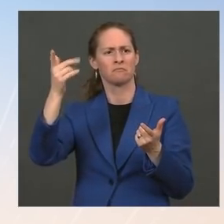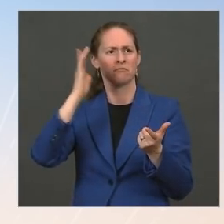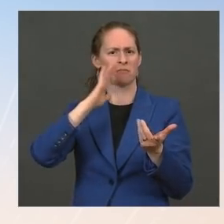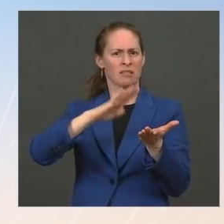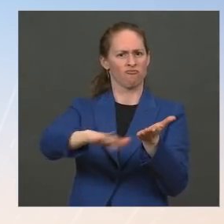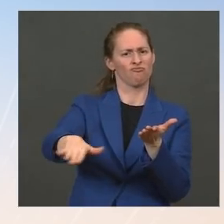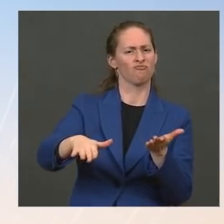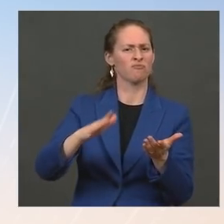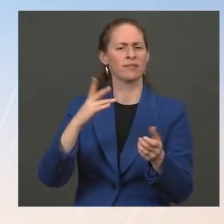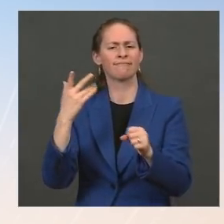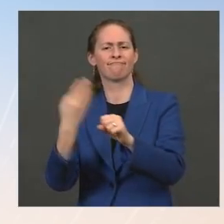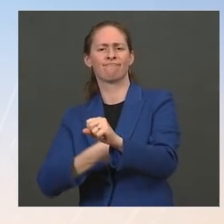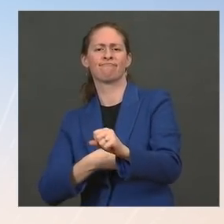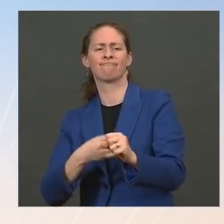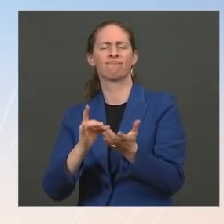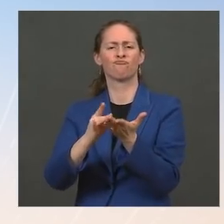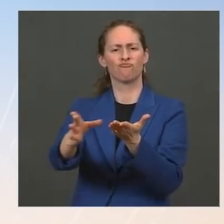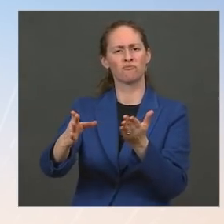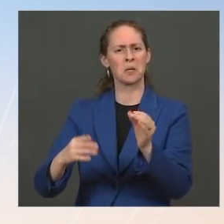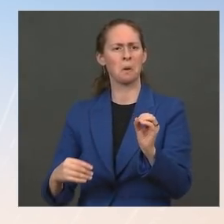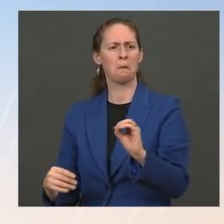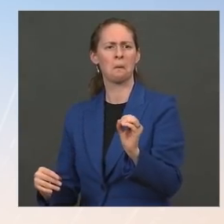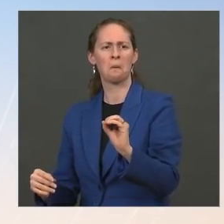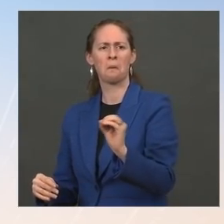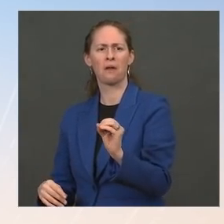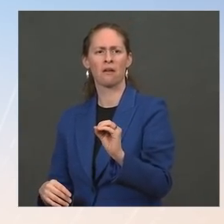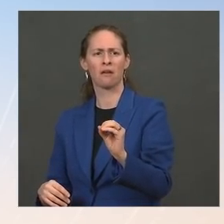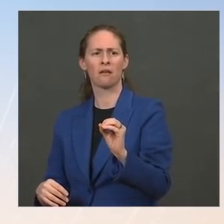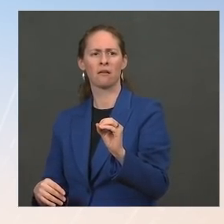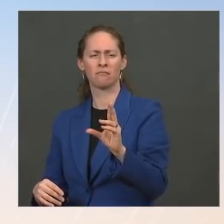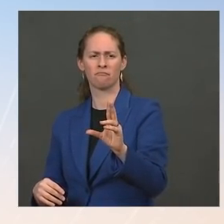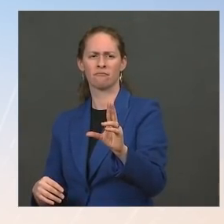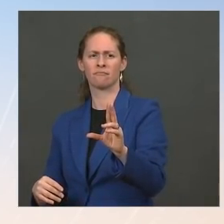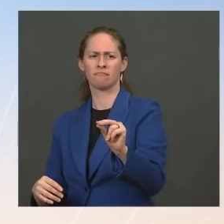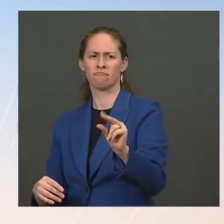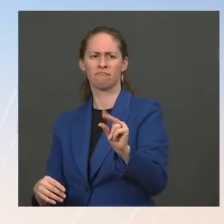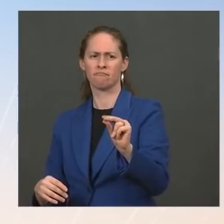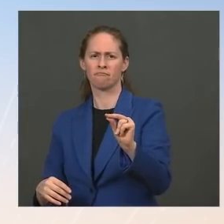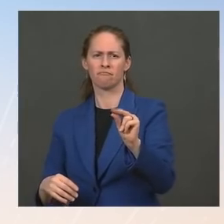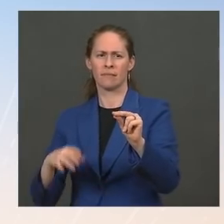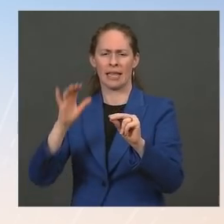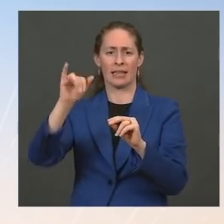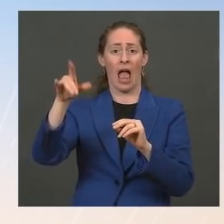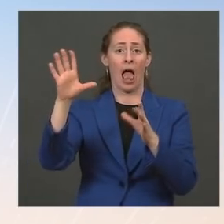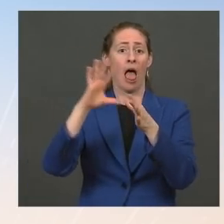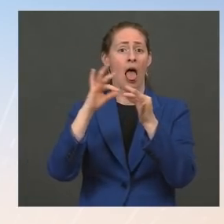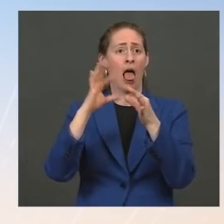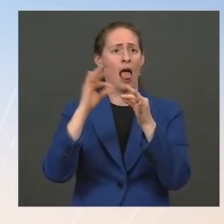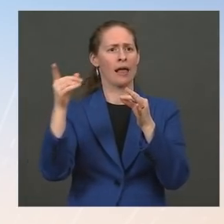which I believe they are fixing or providing an update on. Nothing has changed on our deadline